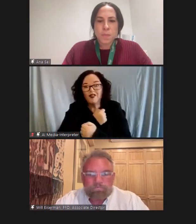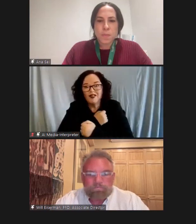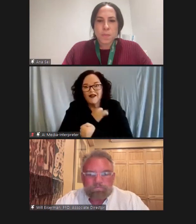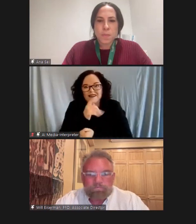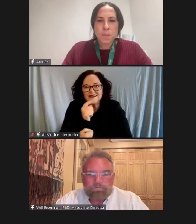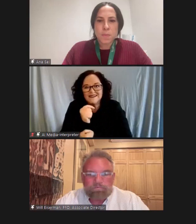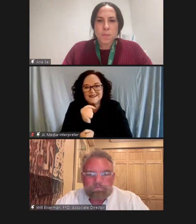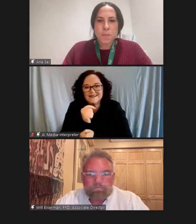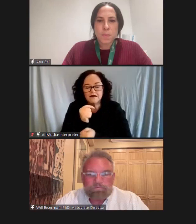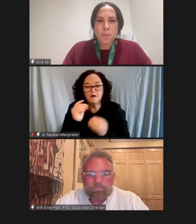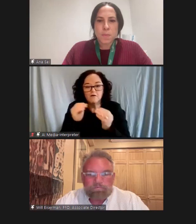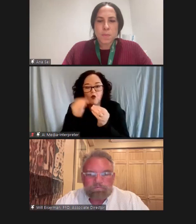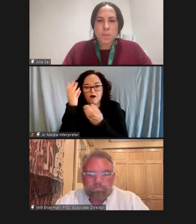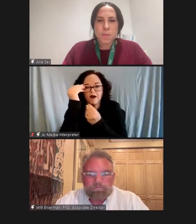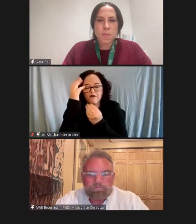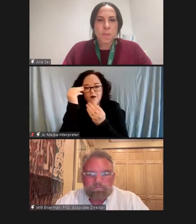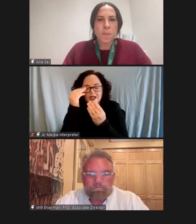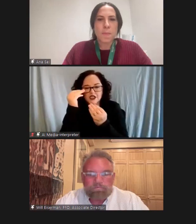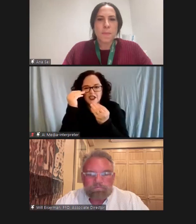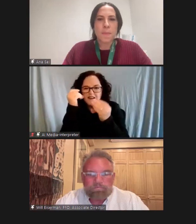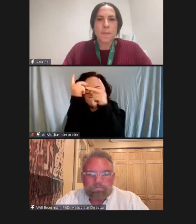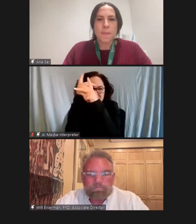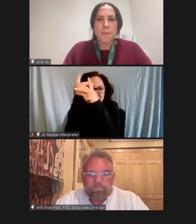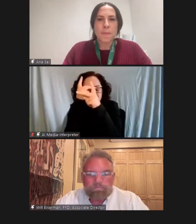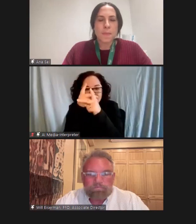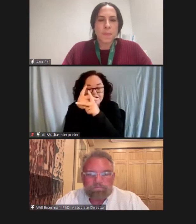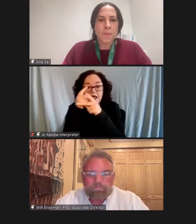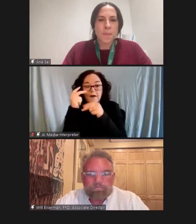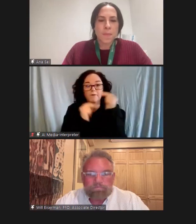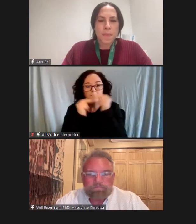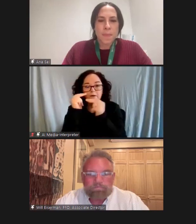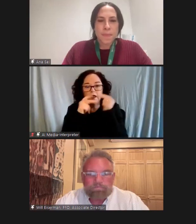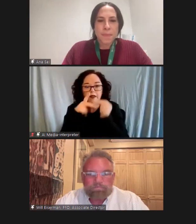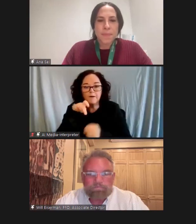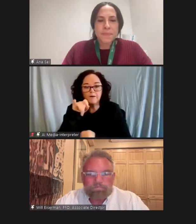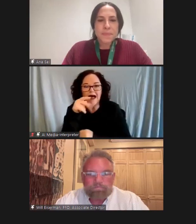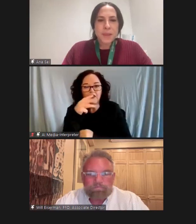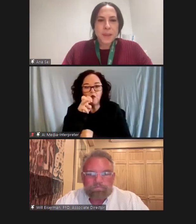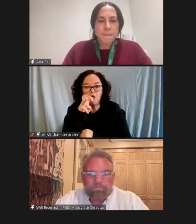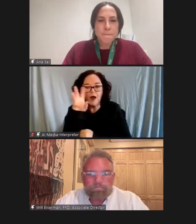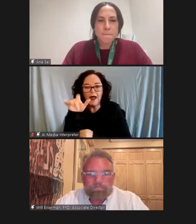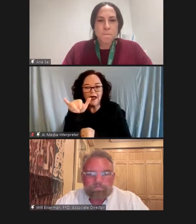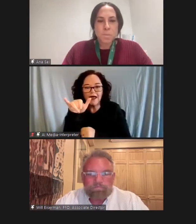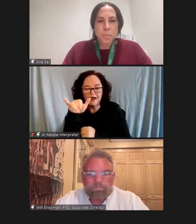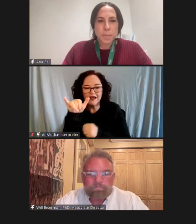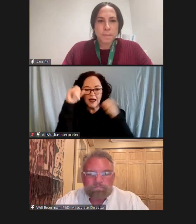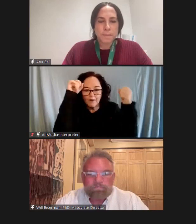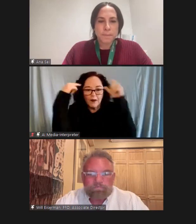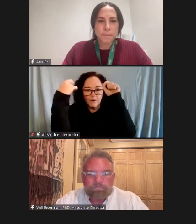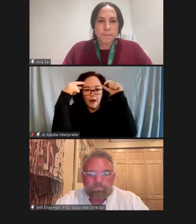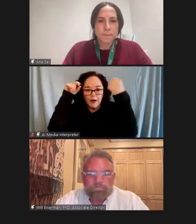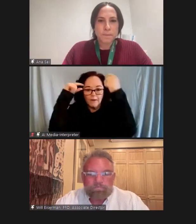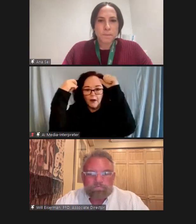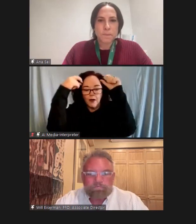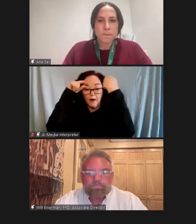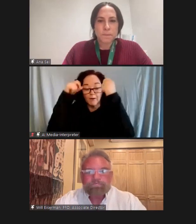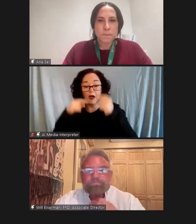with and build those Pathways so most of